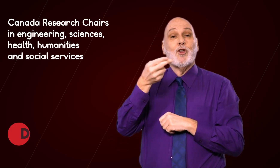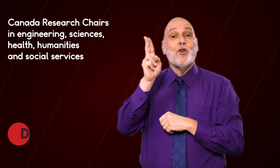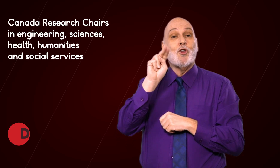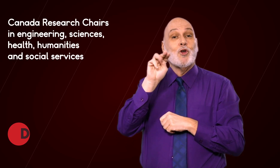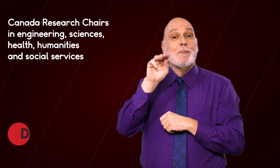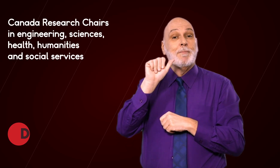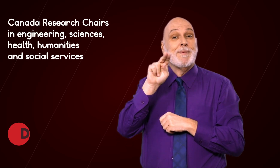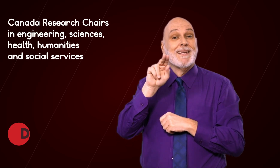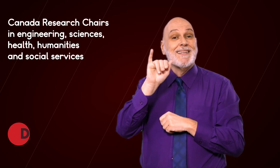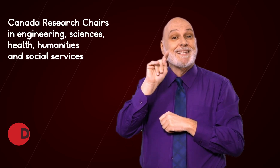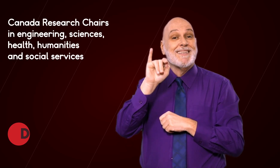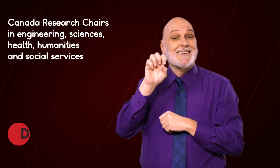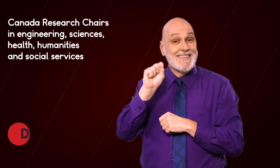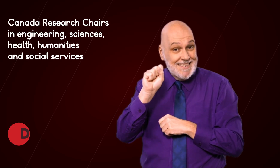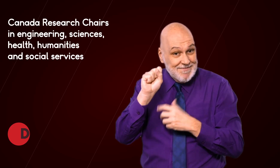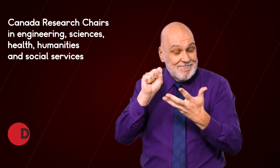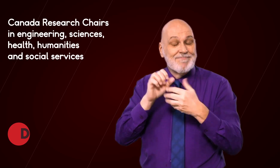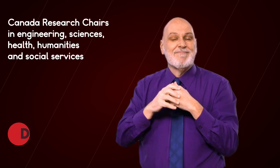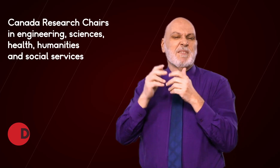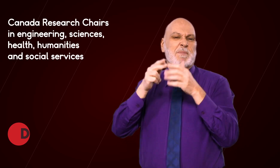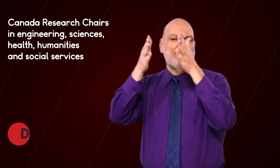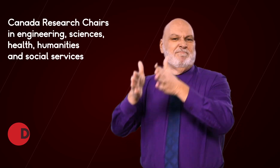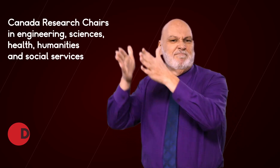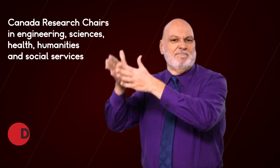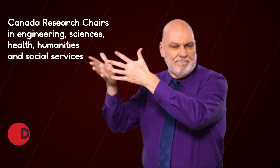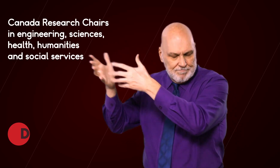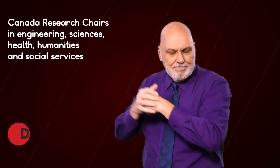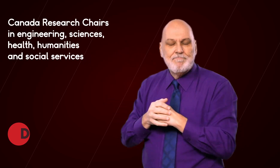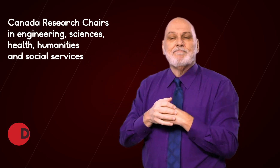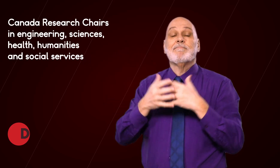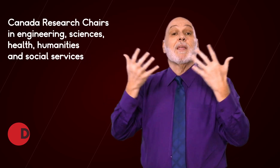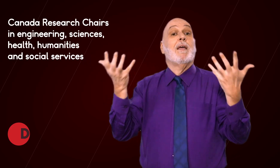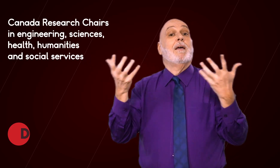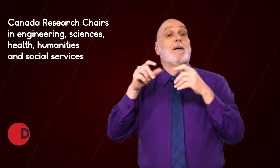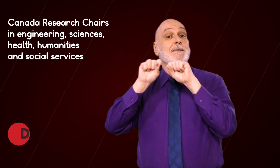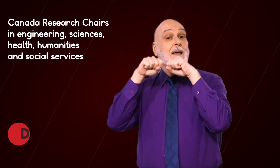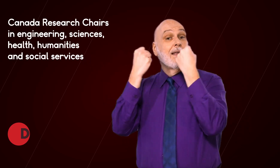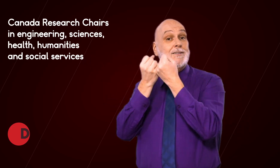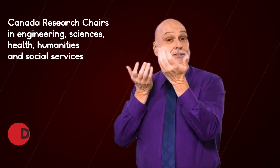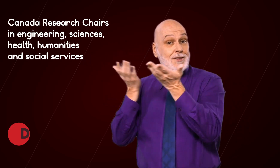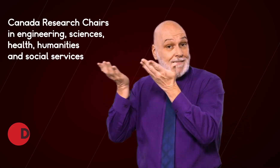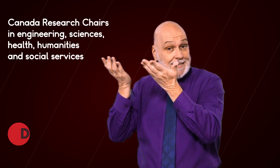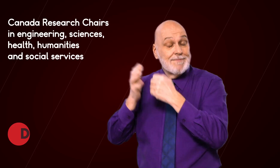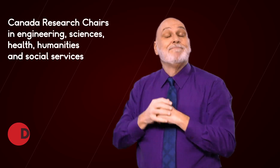humanities, and social sciences.